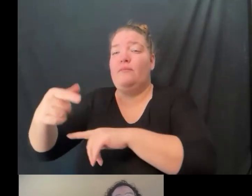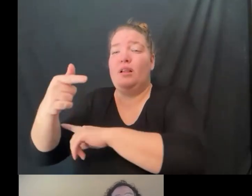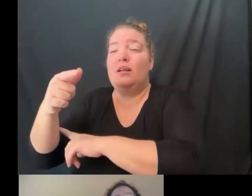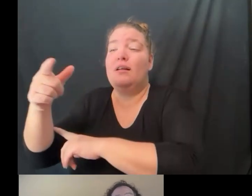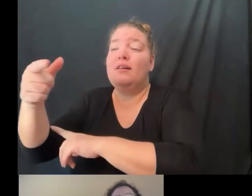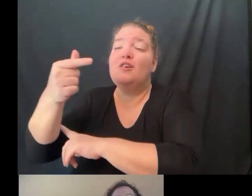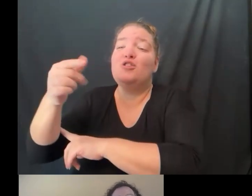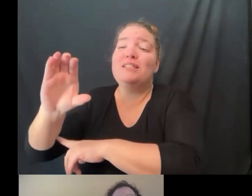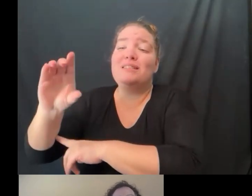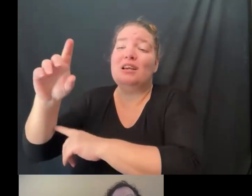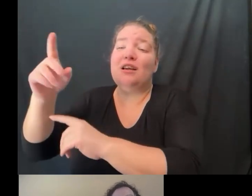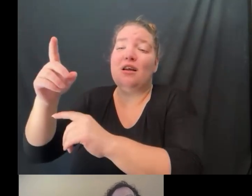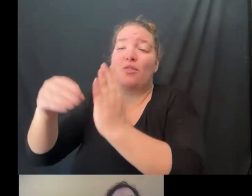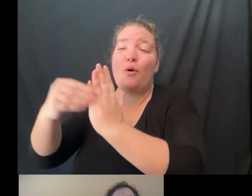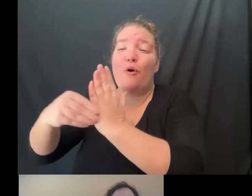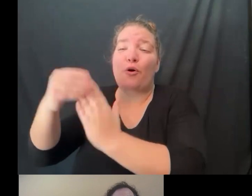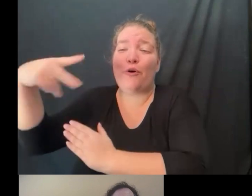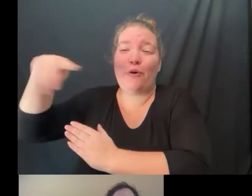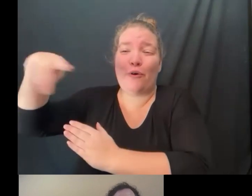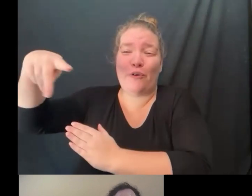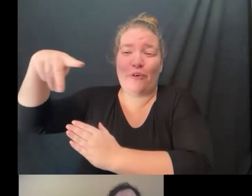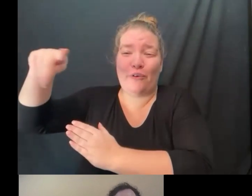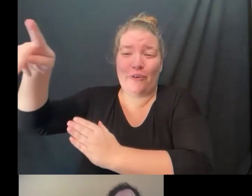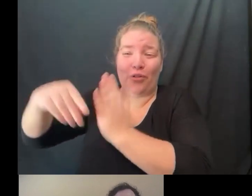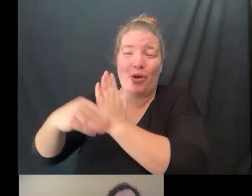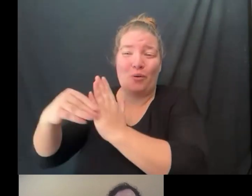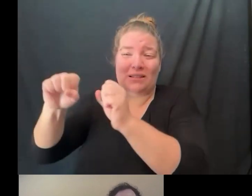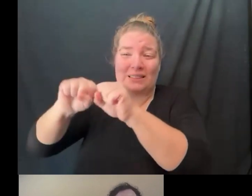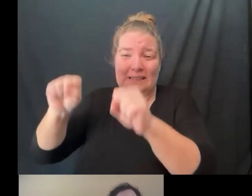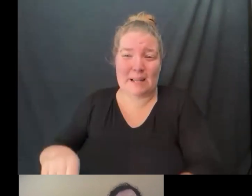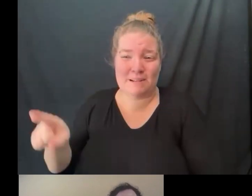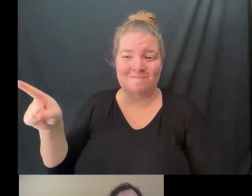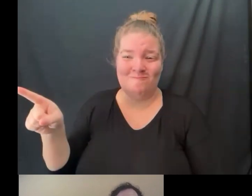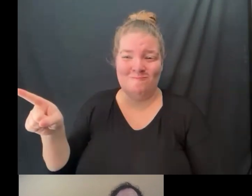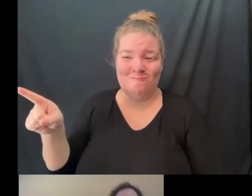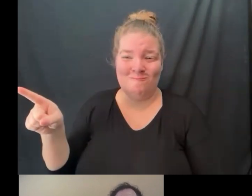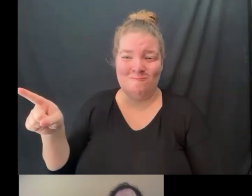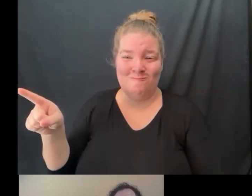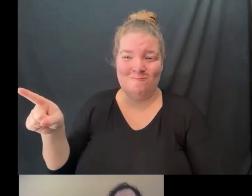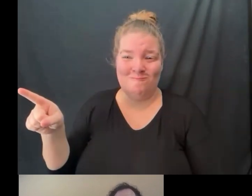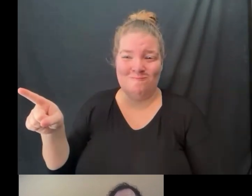And then, there are a lot of links that go to GCdocs. Now, GCdocs is the government of Canada's online document system